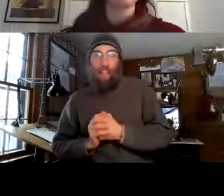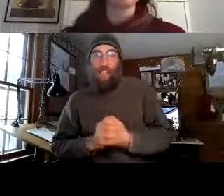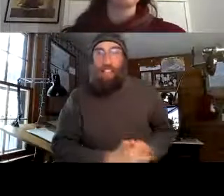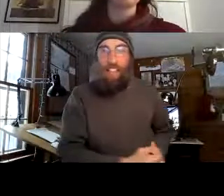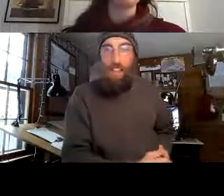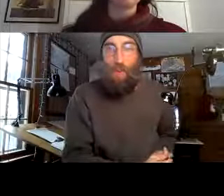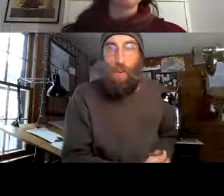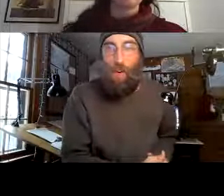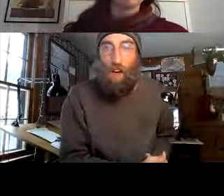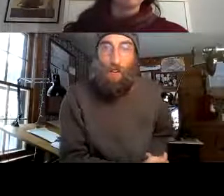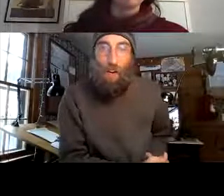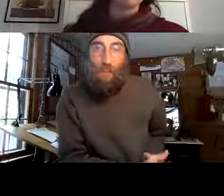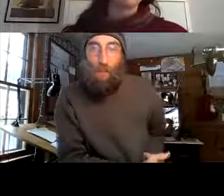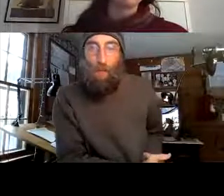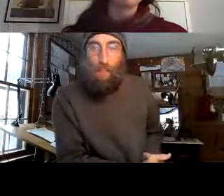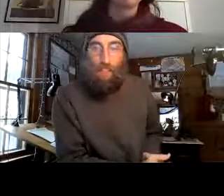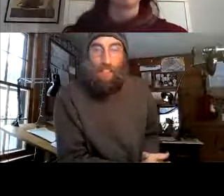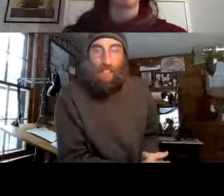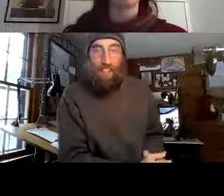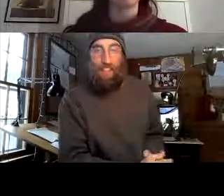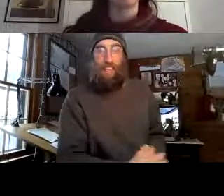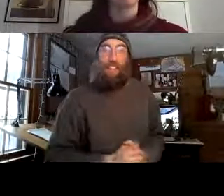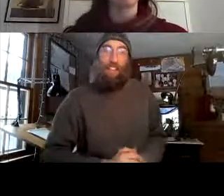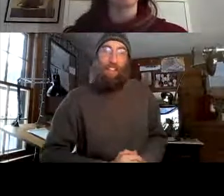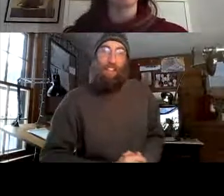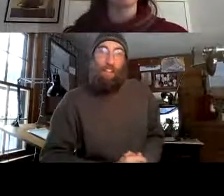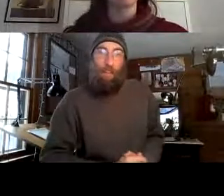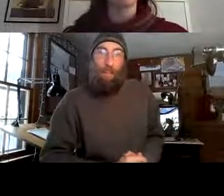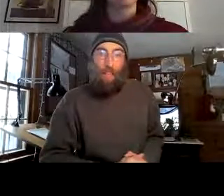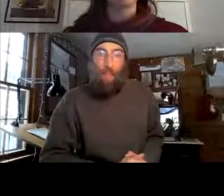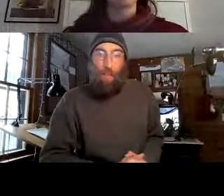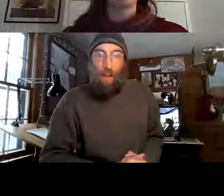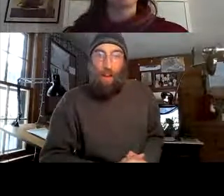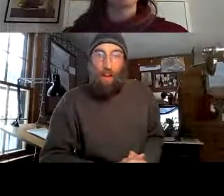"February 2nd, 1864. Carver Hospital, Washington D.C. My dear mother,